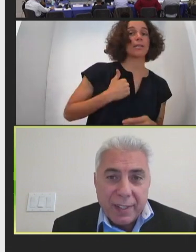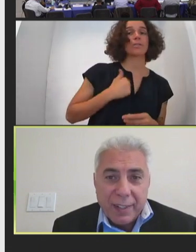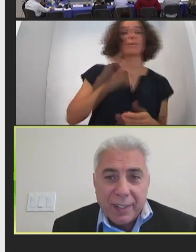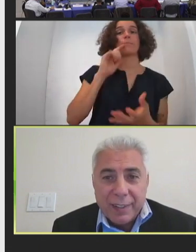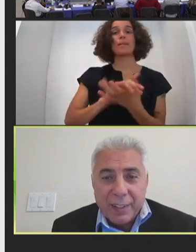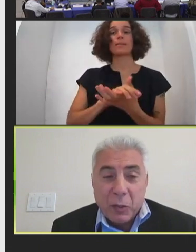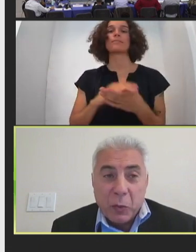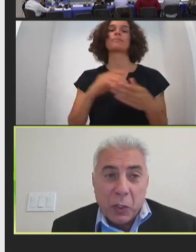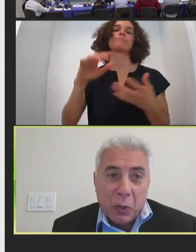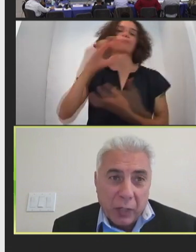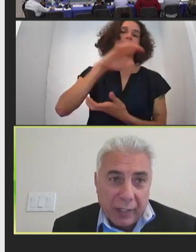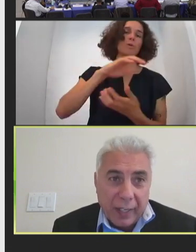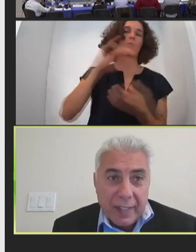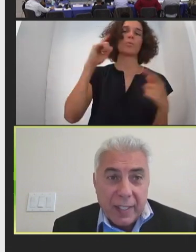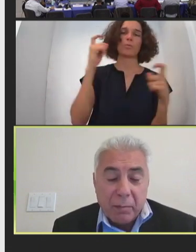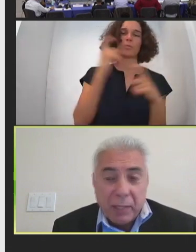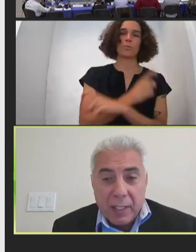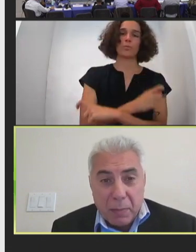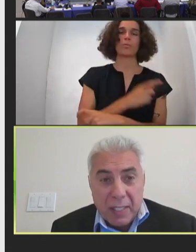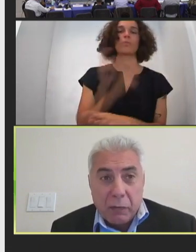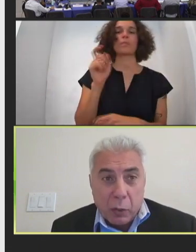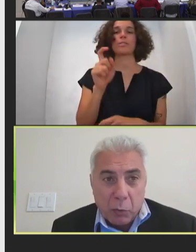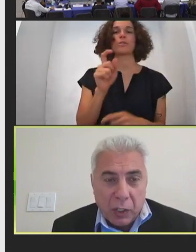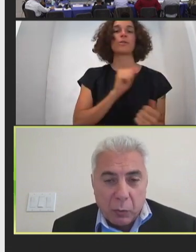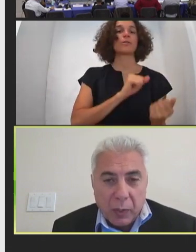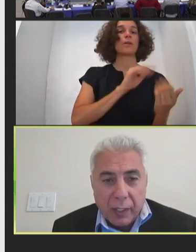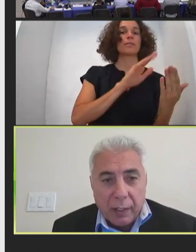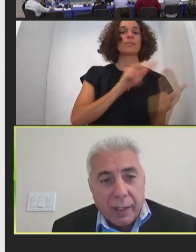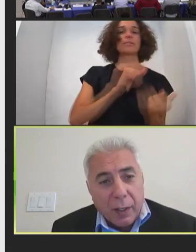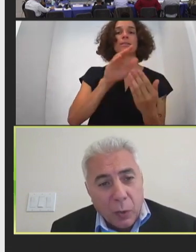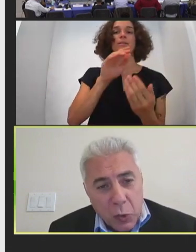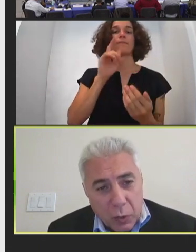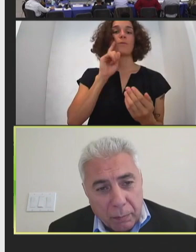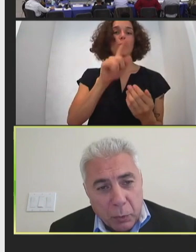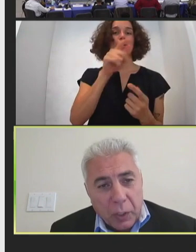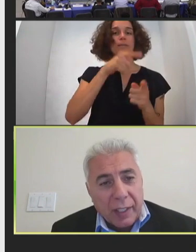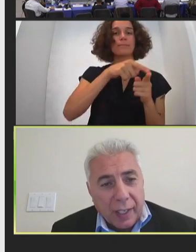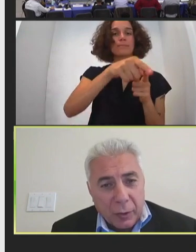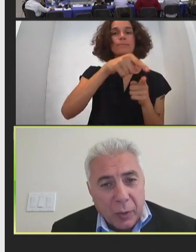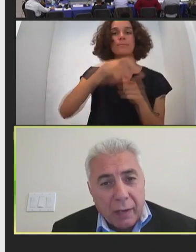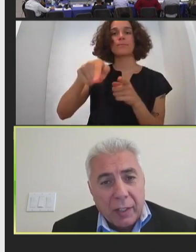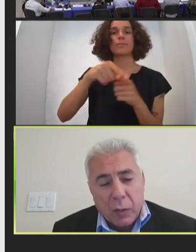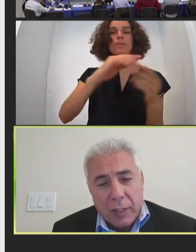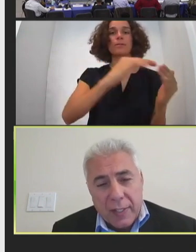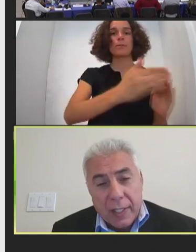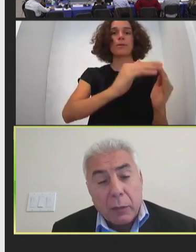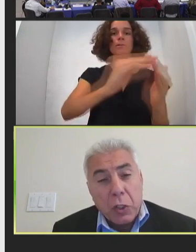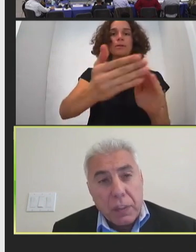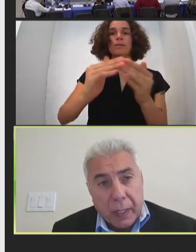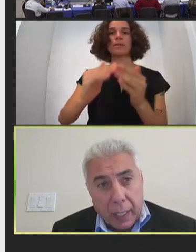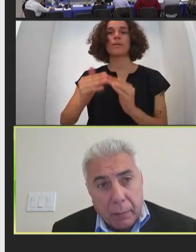And, you know, we need to address them in the specific community where they are. Also, the point that I don't have here on the slide, which became a